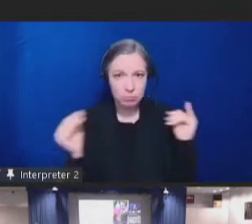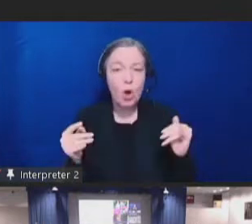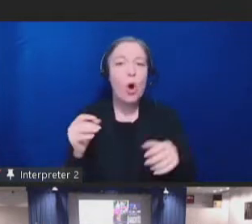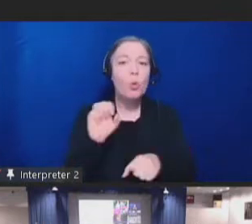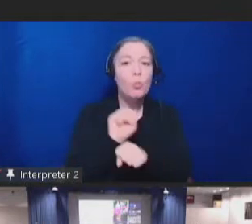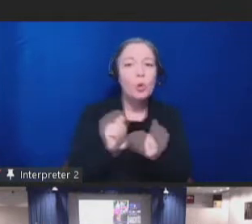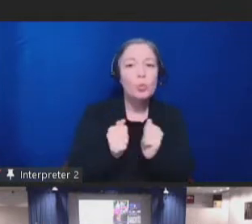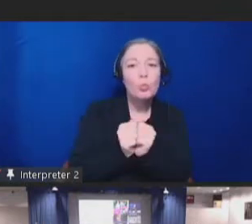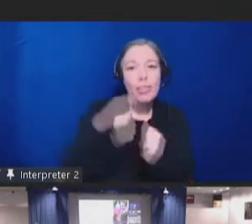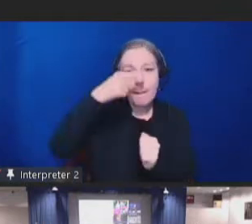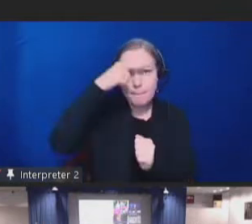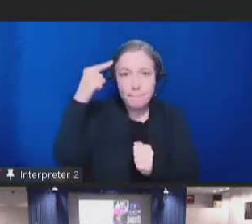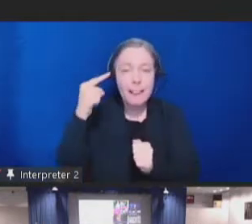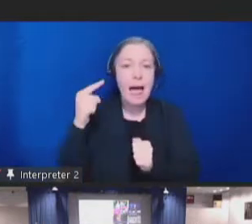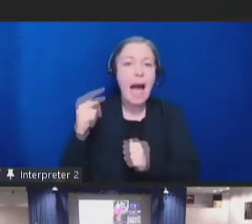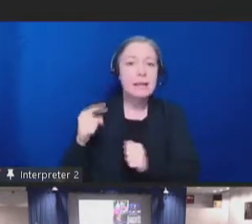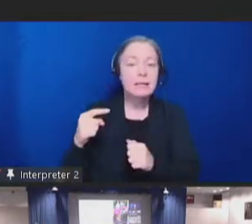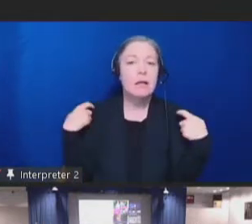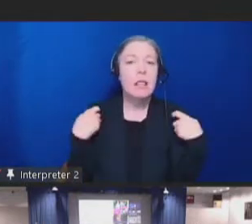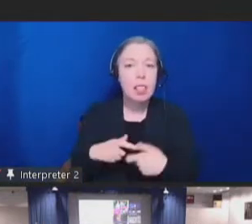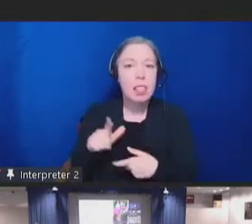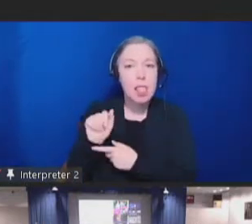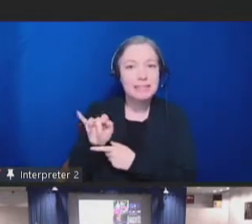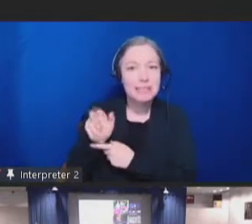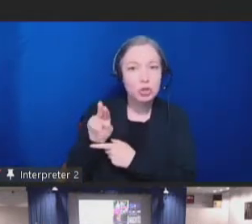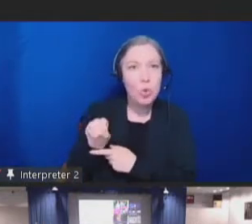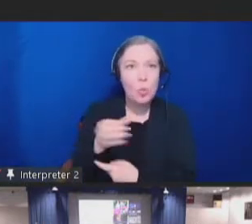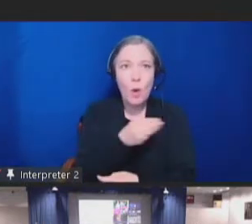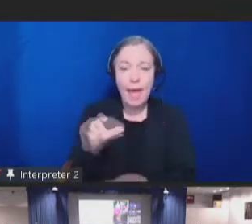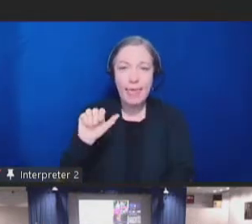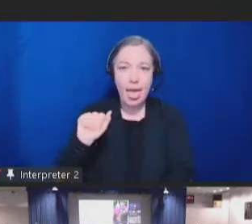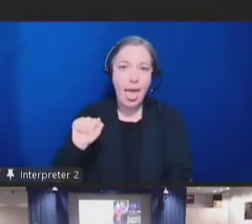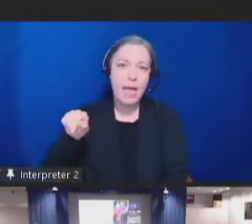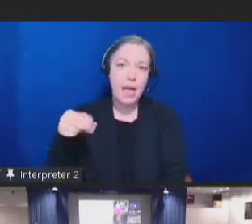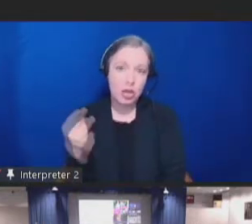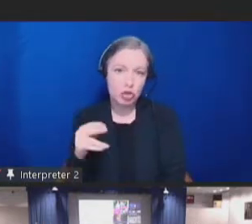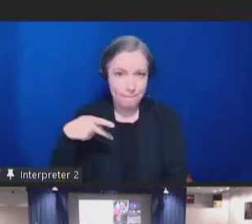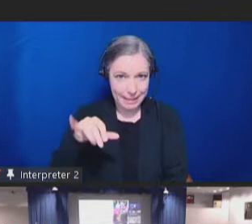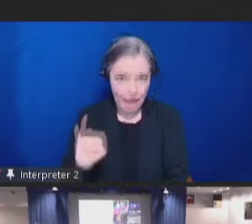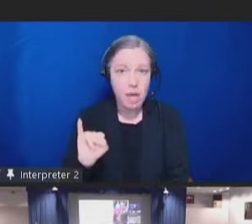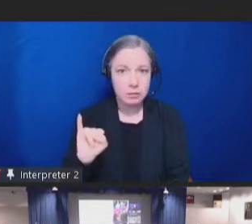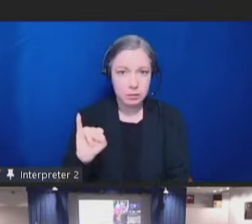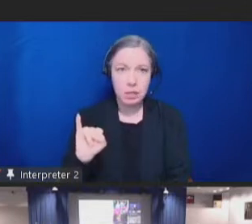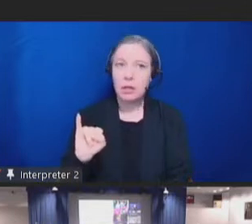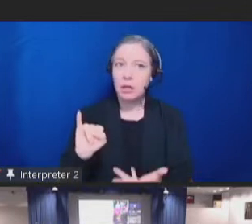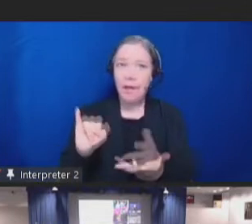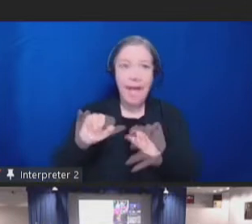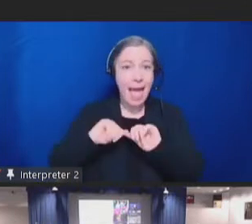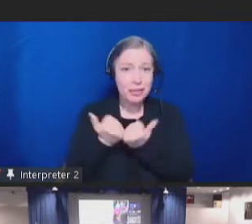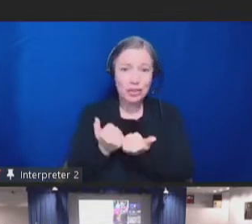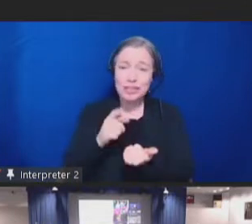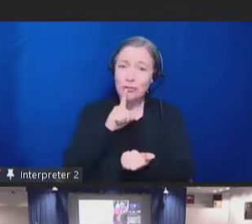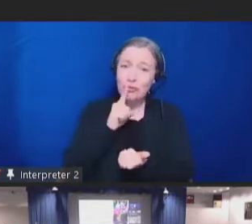and AANHPI owned creative agencies with decades of experience within their communities. And as a